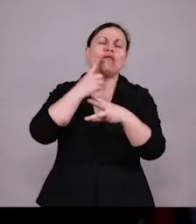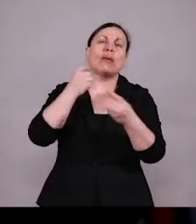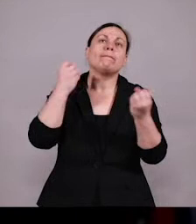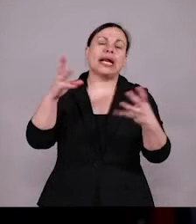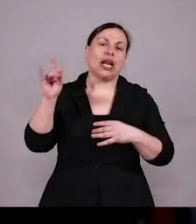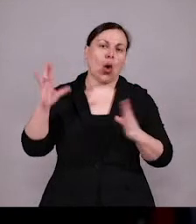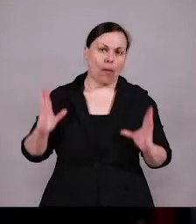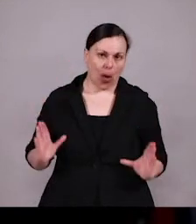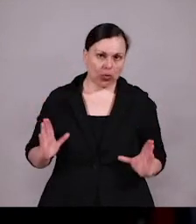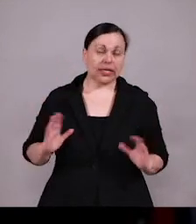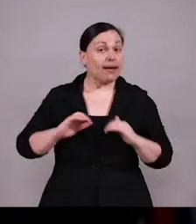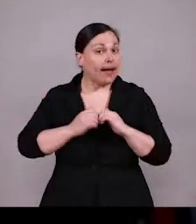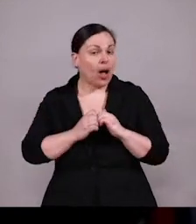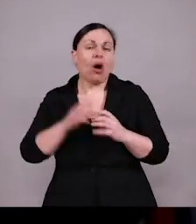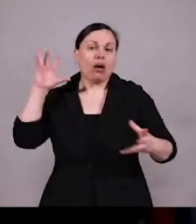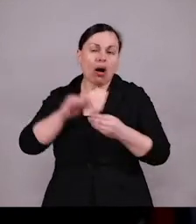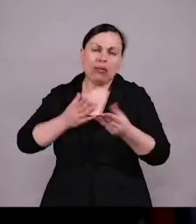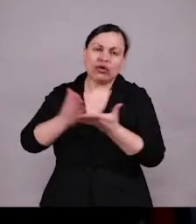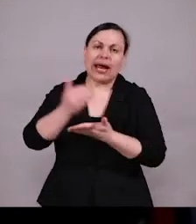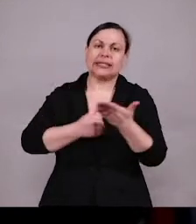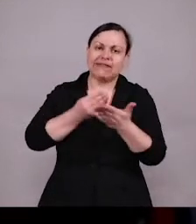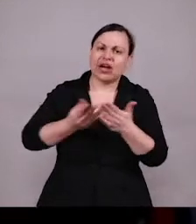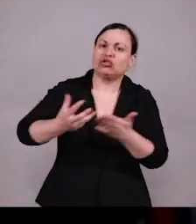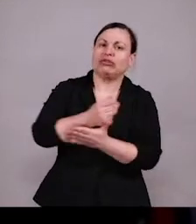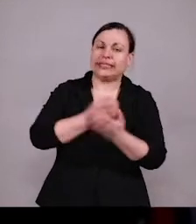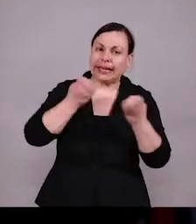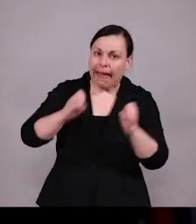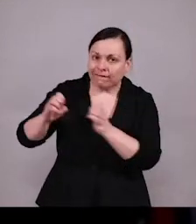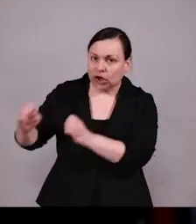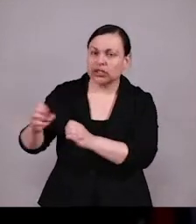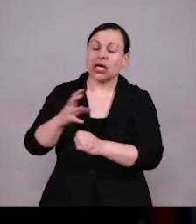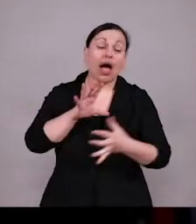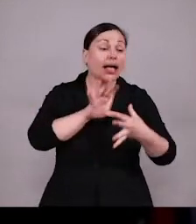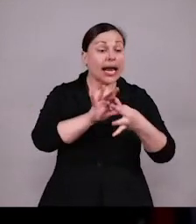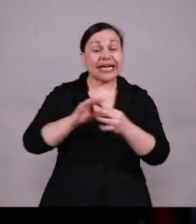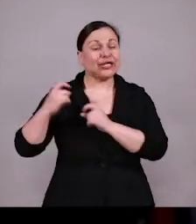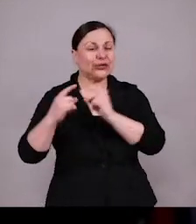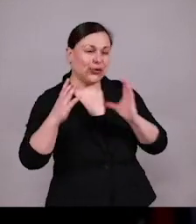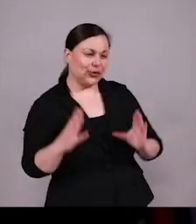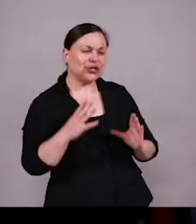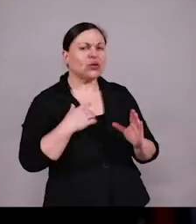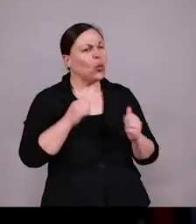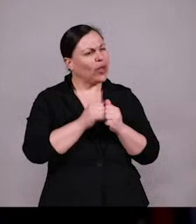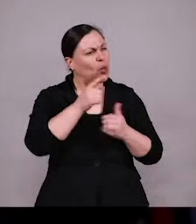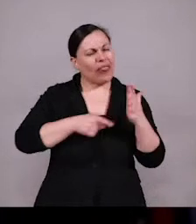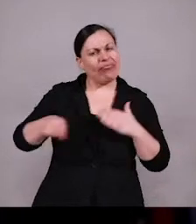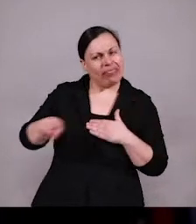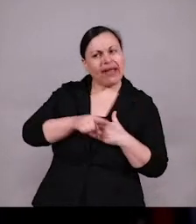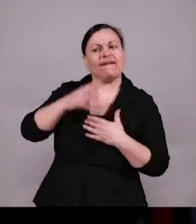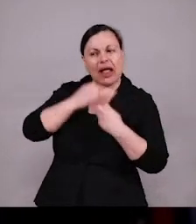many Lobos through its comprehensive fundraising efforts, connecting donors to what they value in